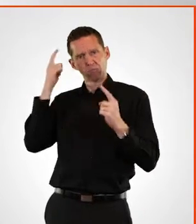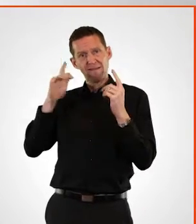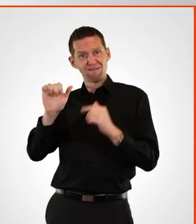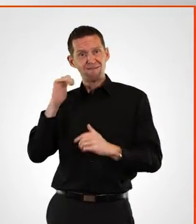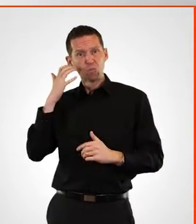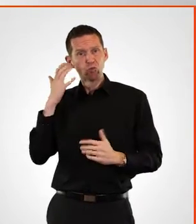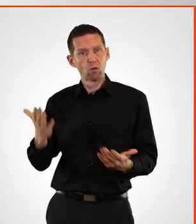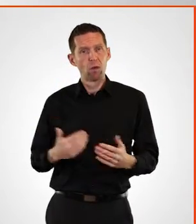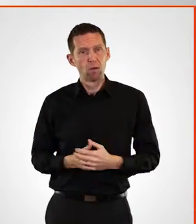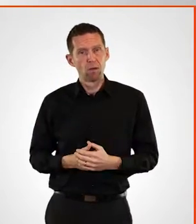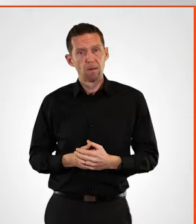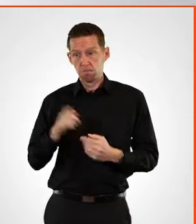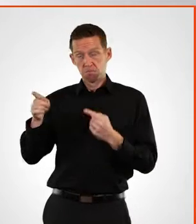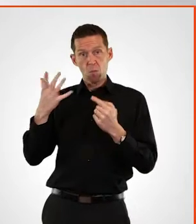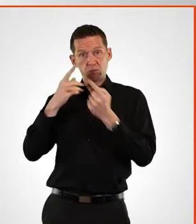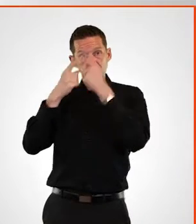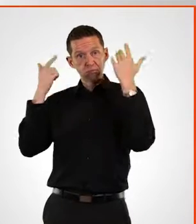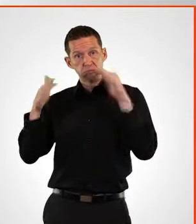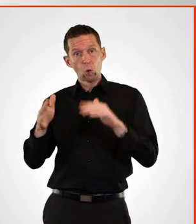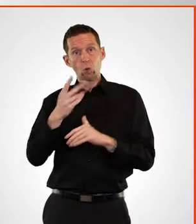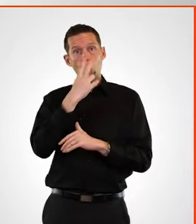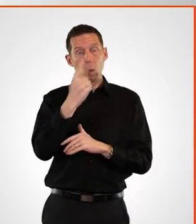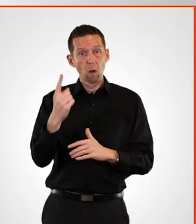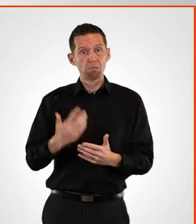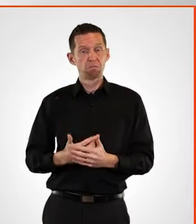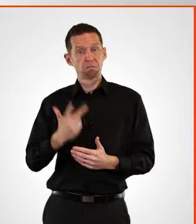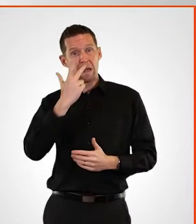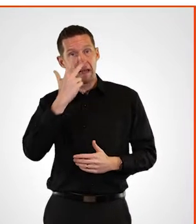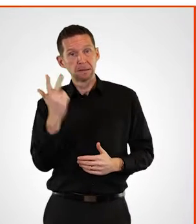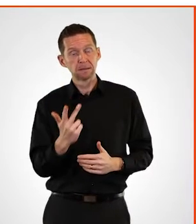"So are you going to graduate at 21, 18?"